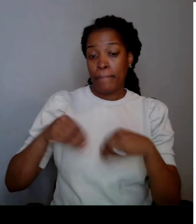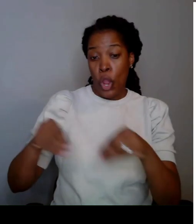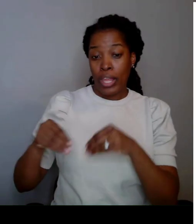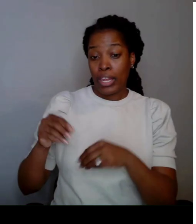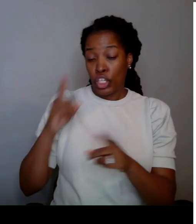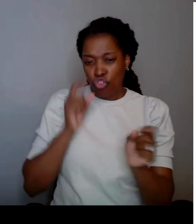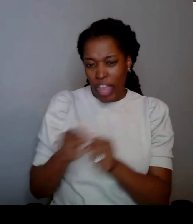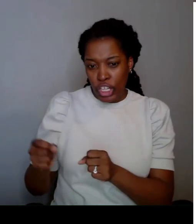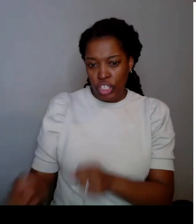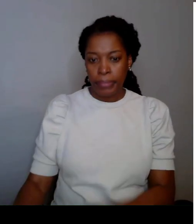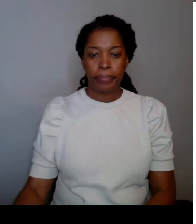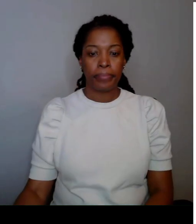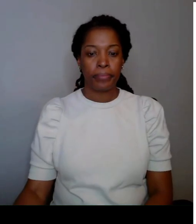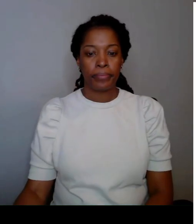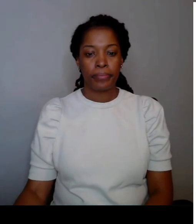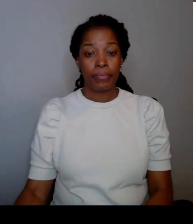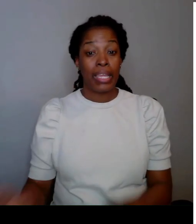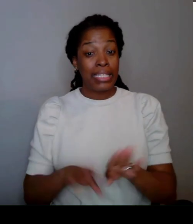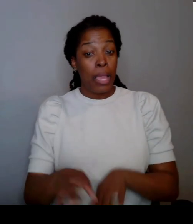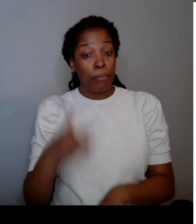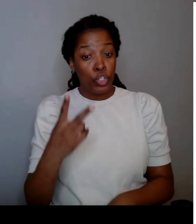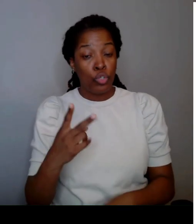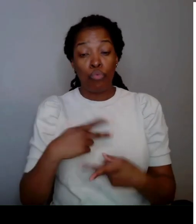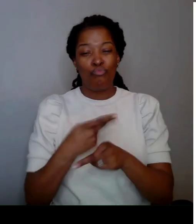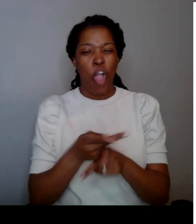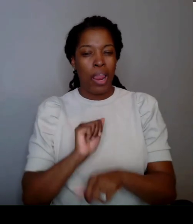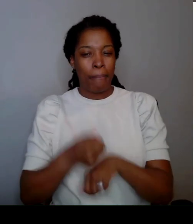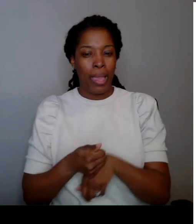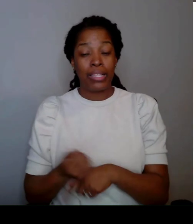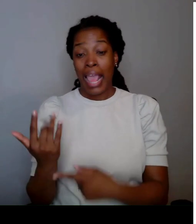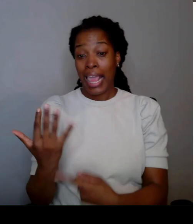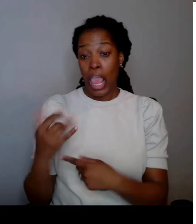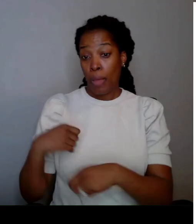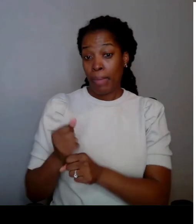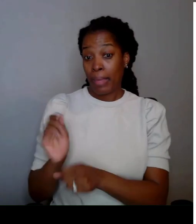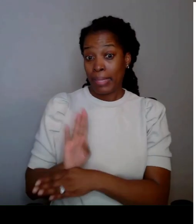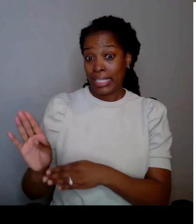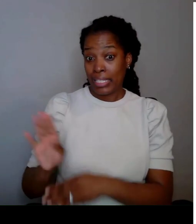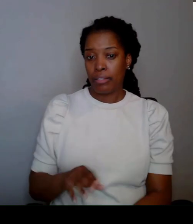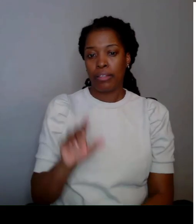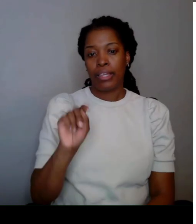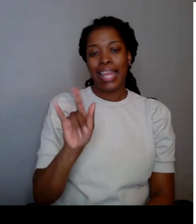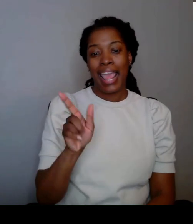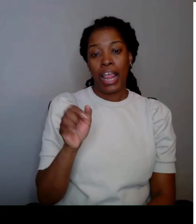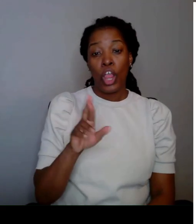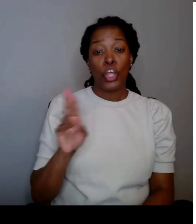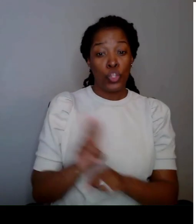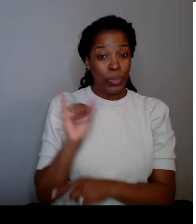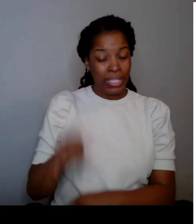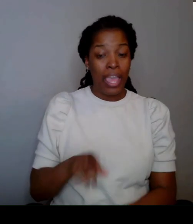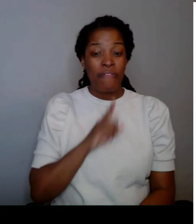Taylor used the feasibility thumbs up tool with a business vendor to examine production costs, pricing, and market demand.